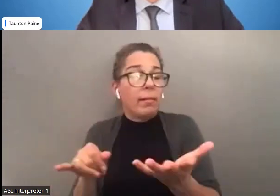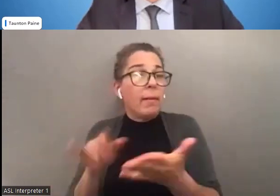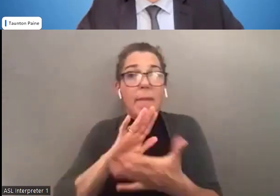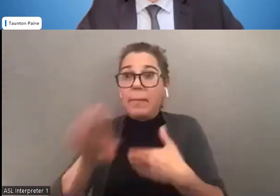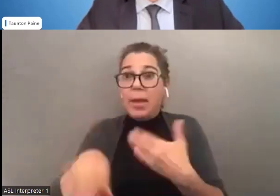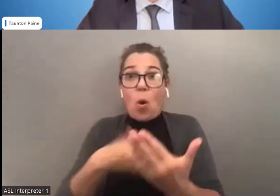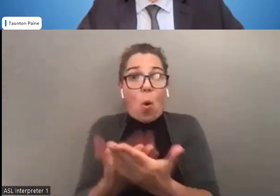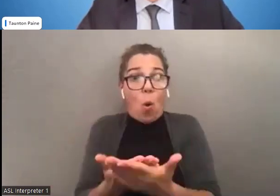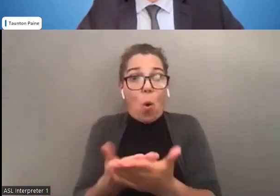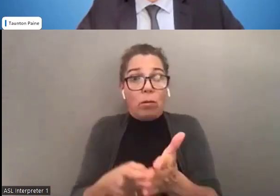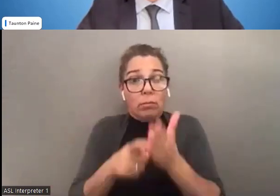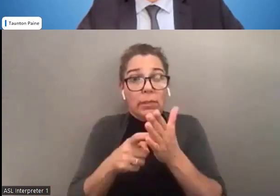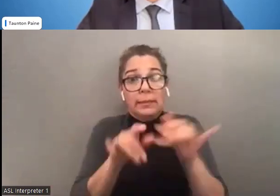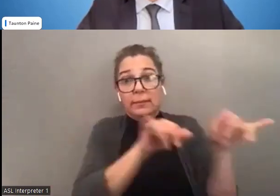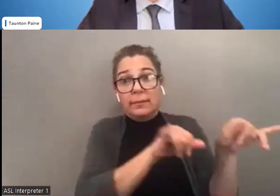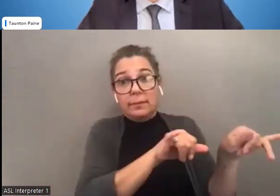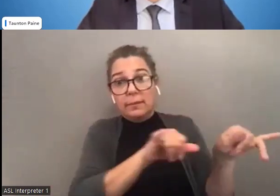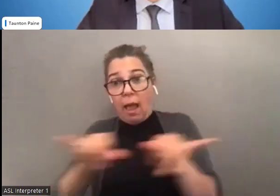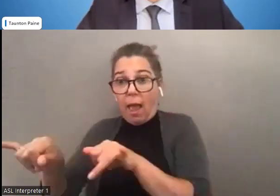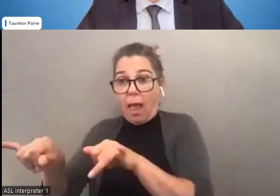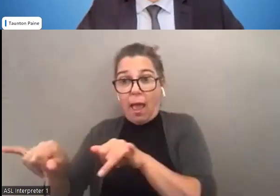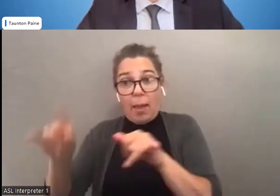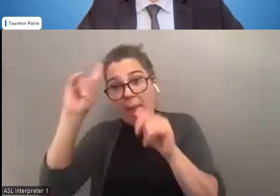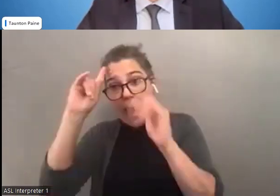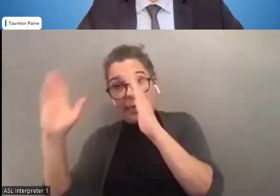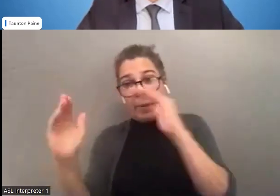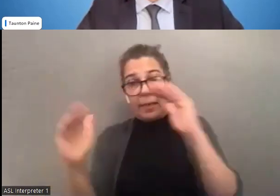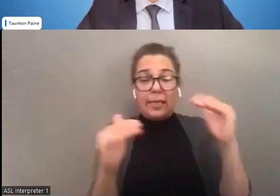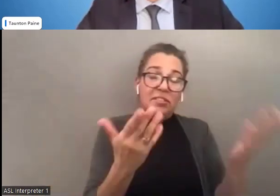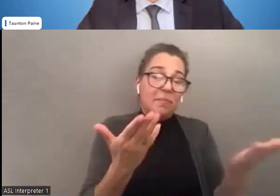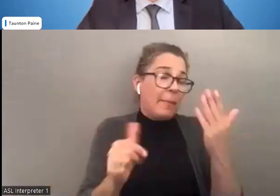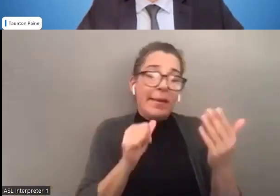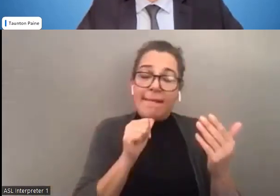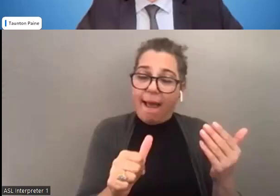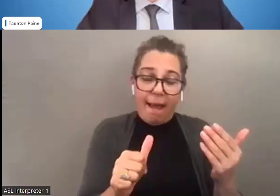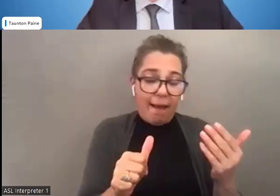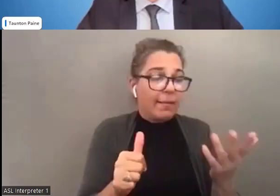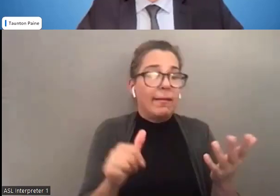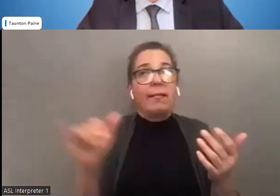necessarily the same expectations when it comes to things like tribal laws,